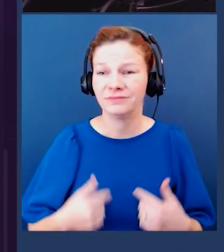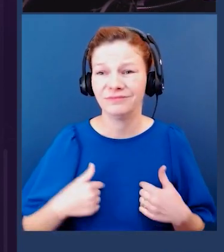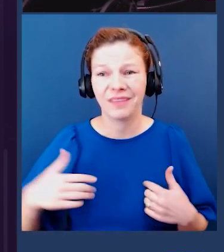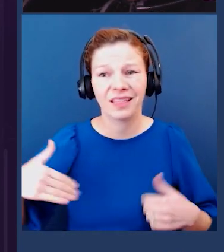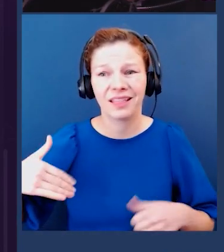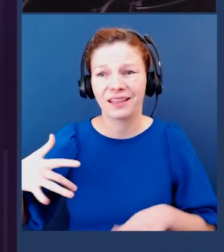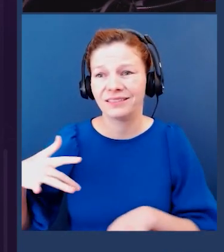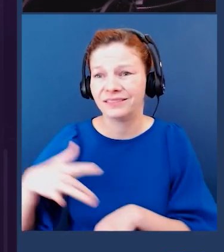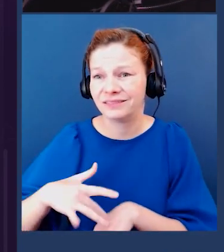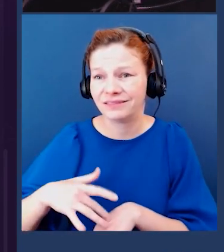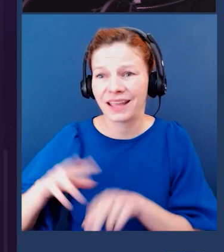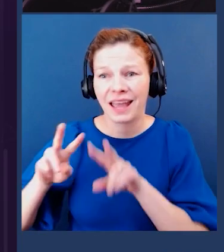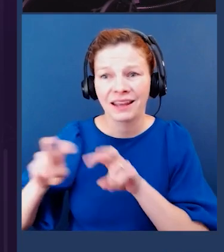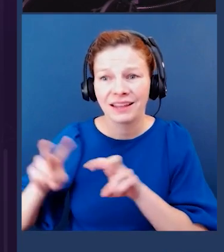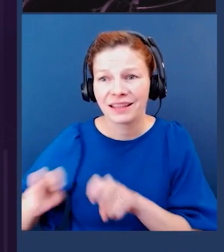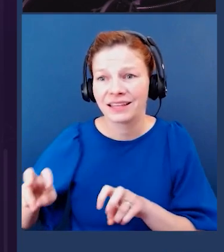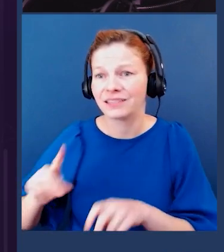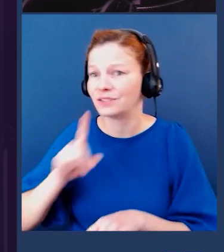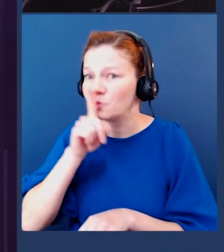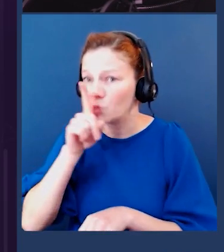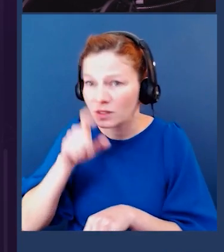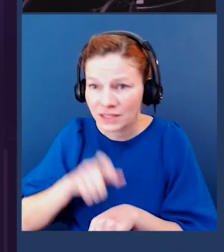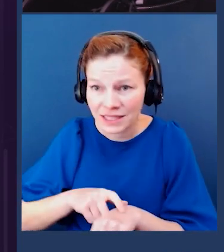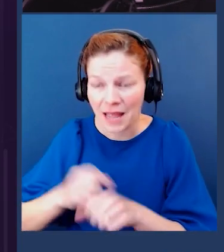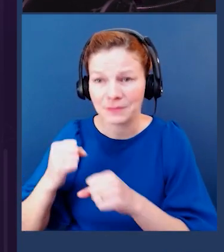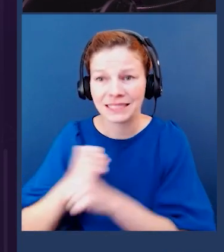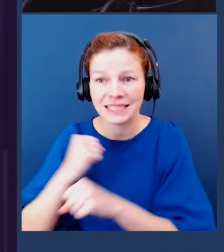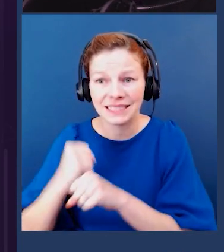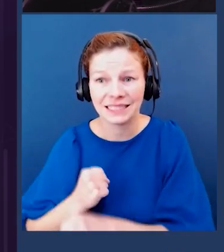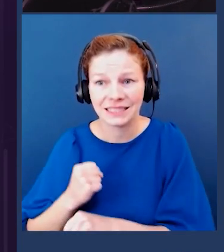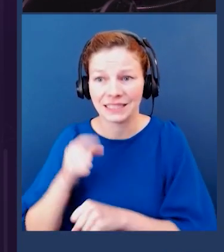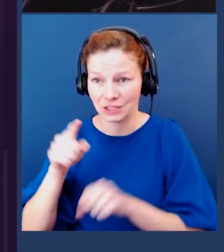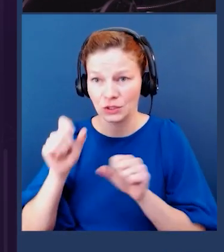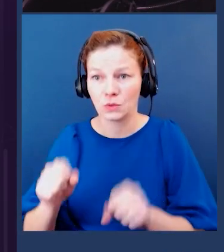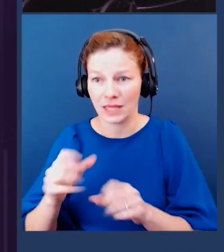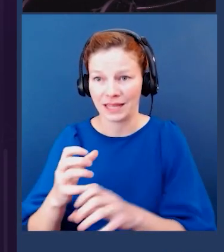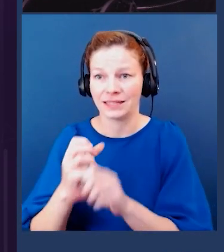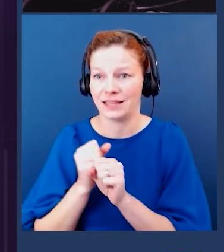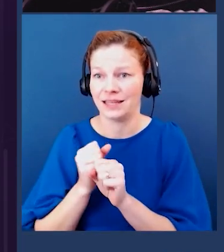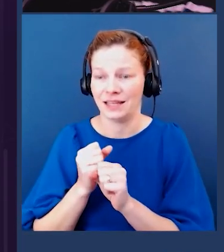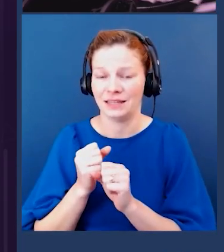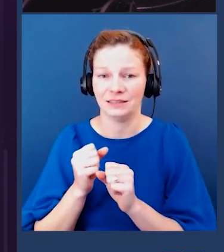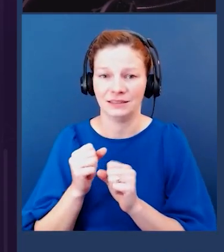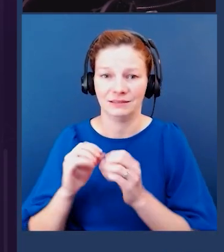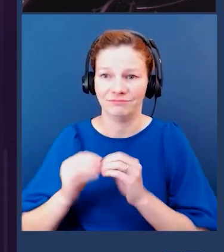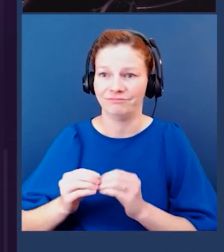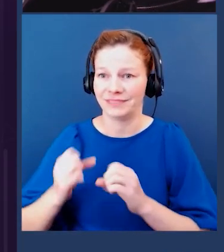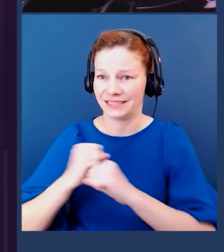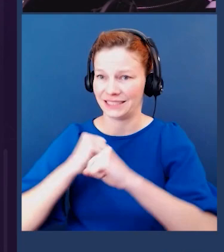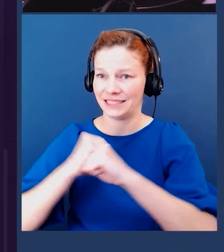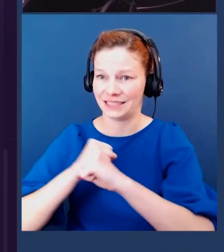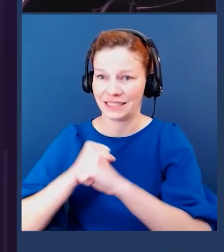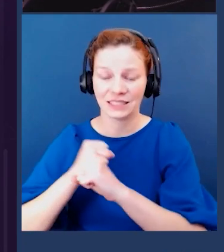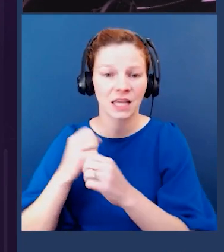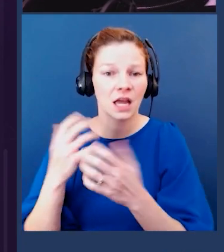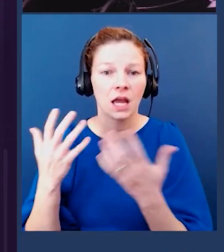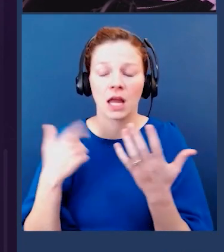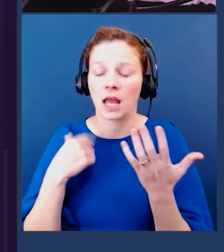and the real time statistics you can get out of this. Yeah, I mean, I'm obviously sold. I think you can see it.